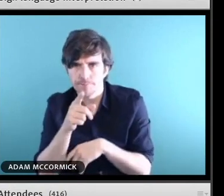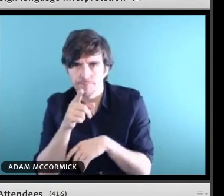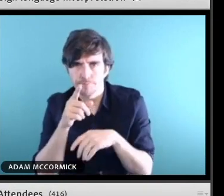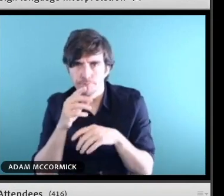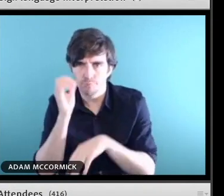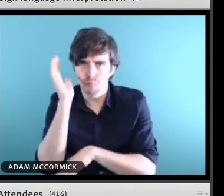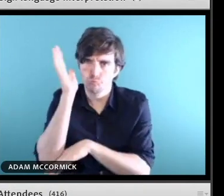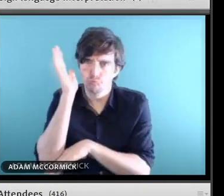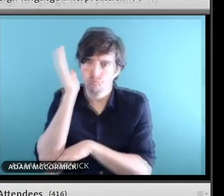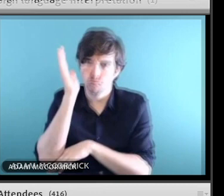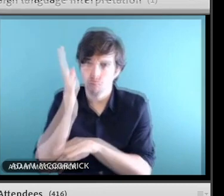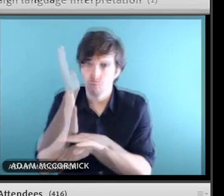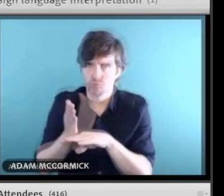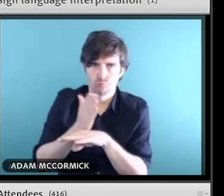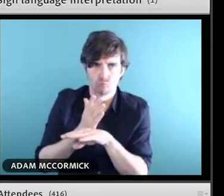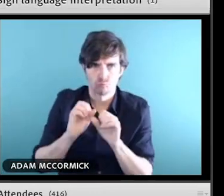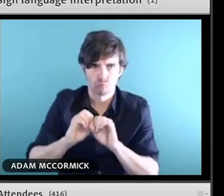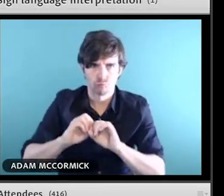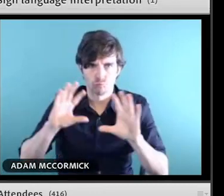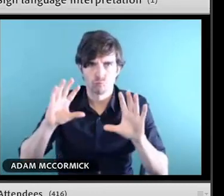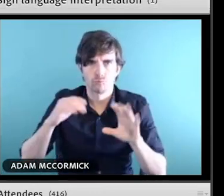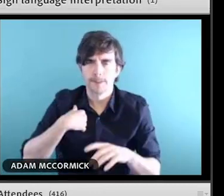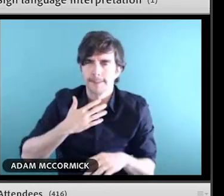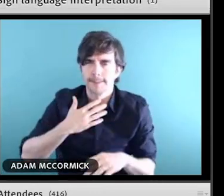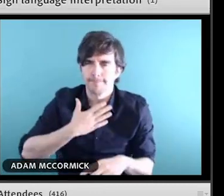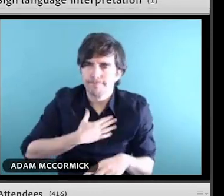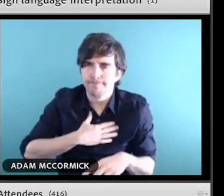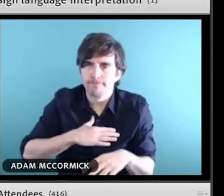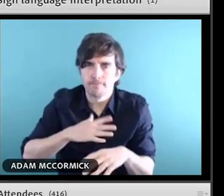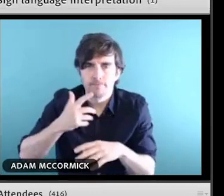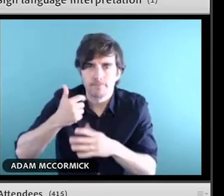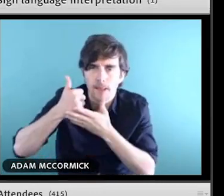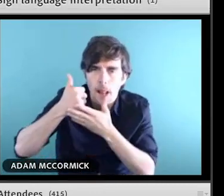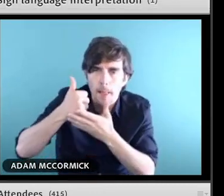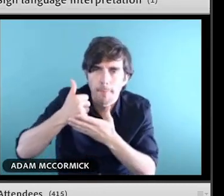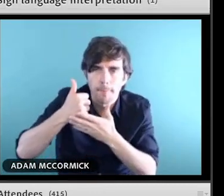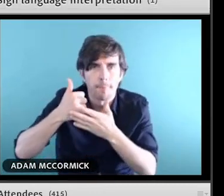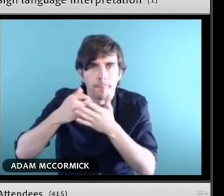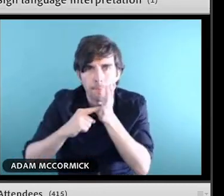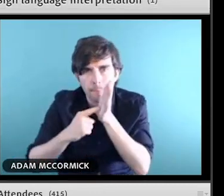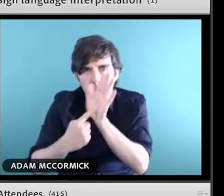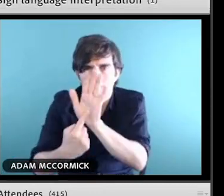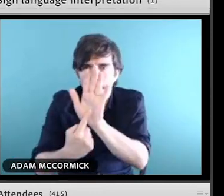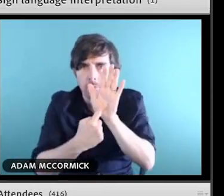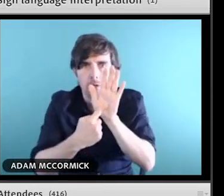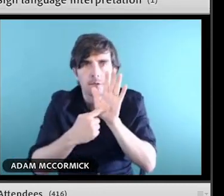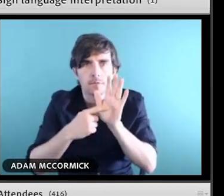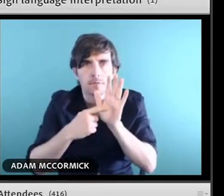help us reflect all together on what are the key elements to making the response in humanitarian